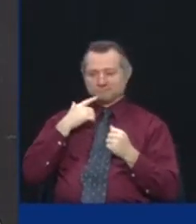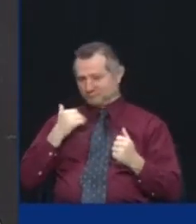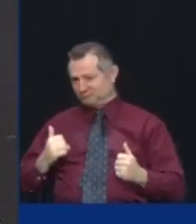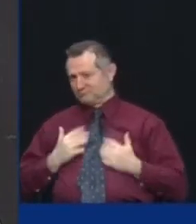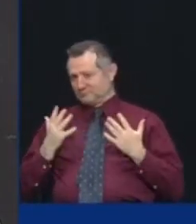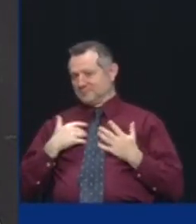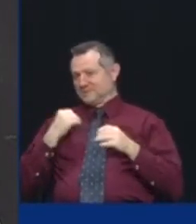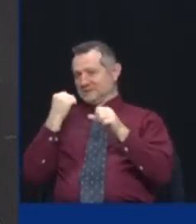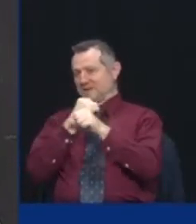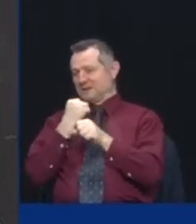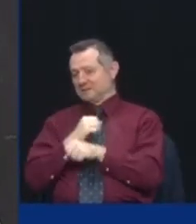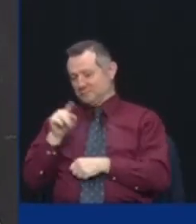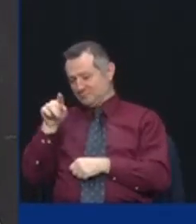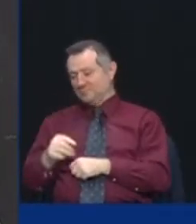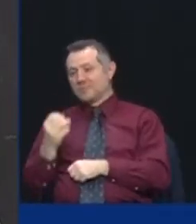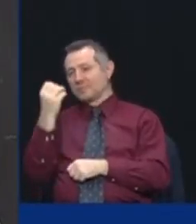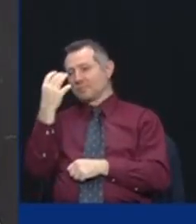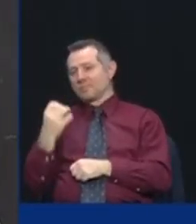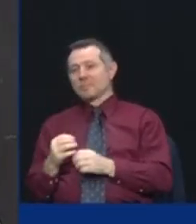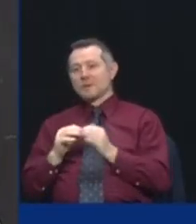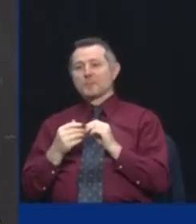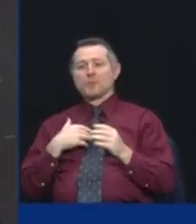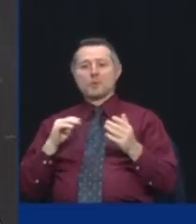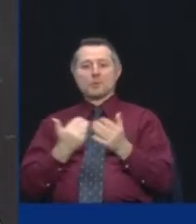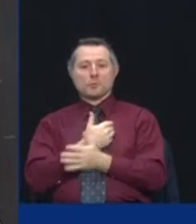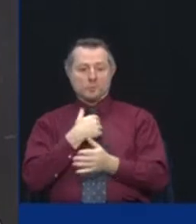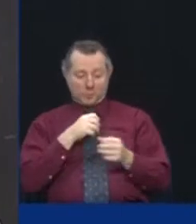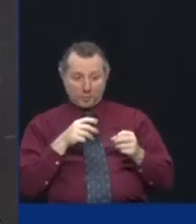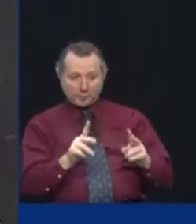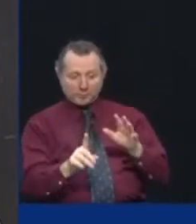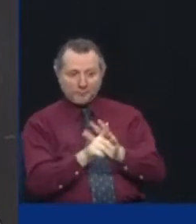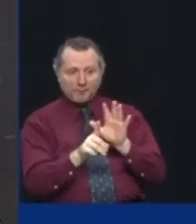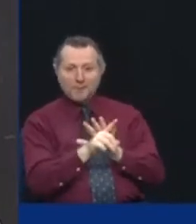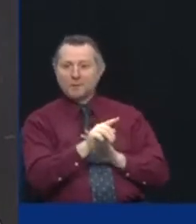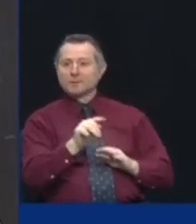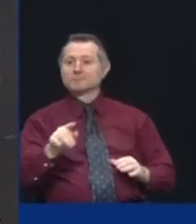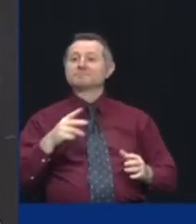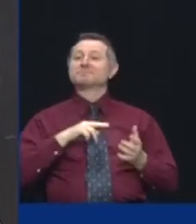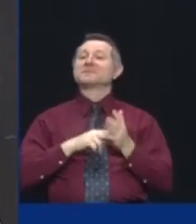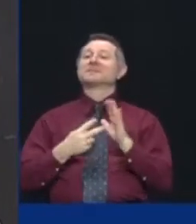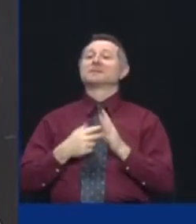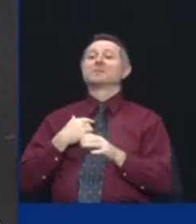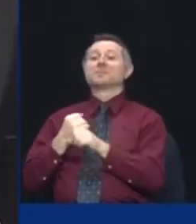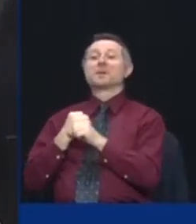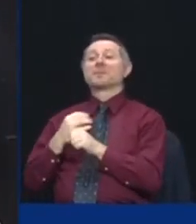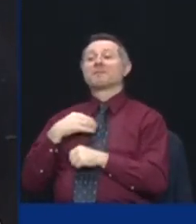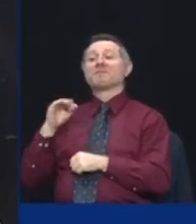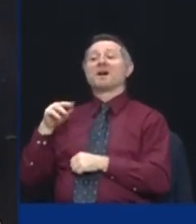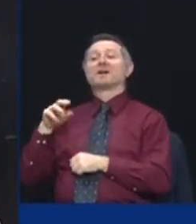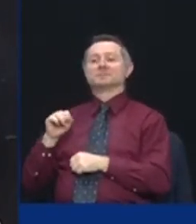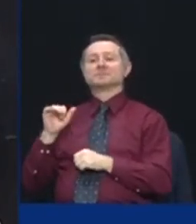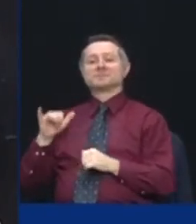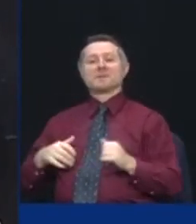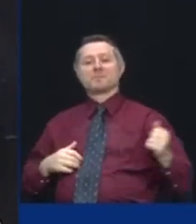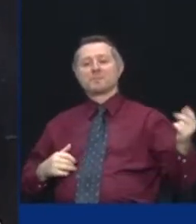THE WAY YOU HAVE LED THE STATE. AS I SAID, WE HAVE BEEN VERY PLEASED WITH THE DATA THAT LED